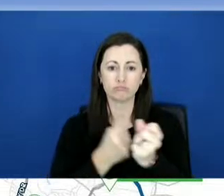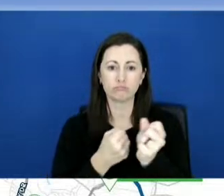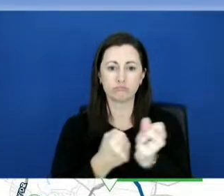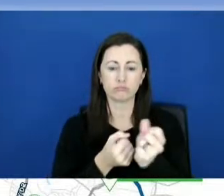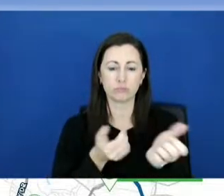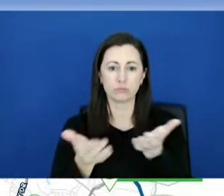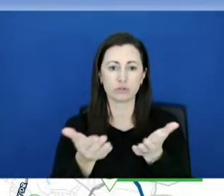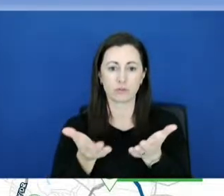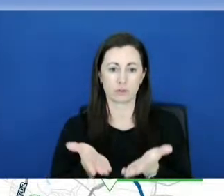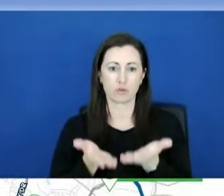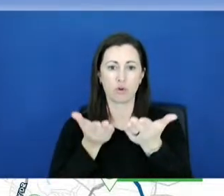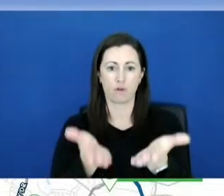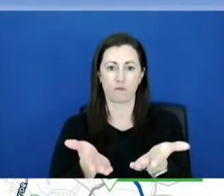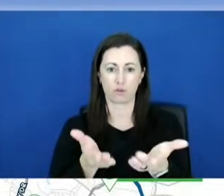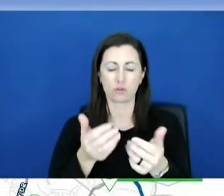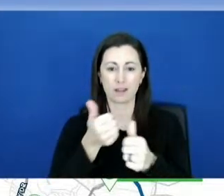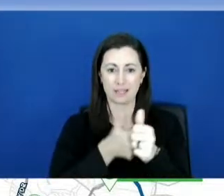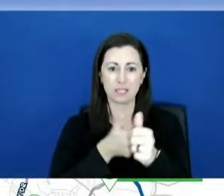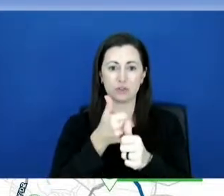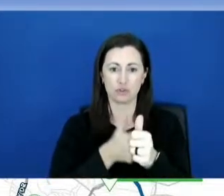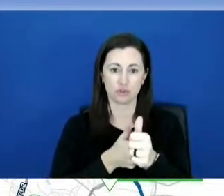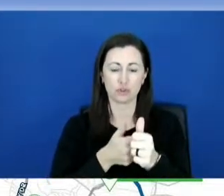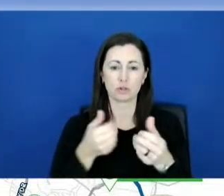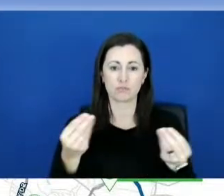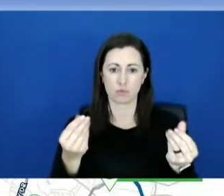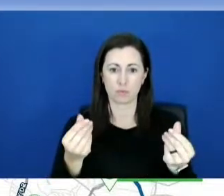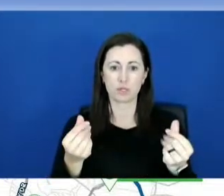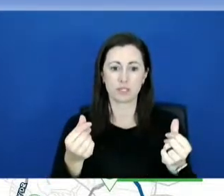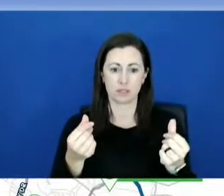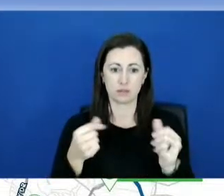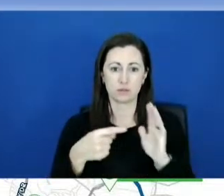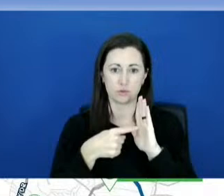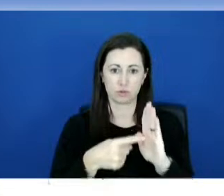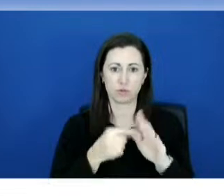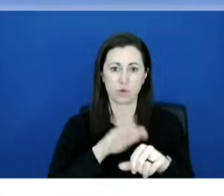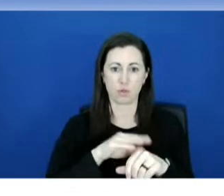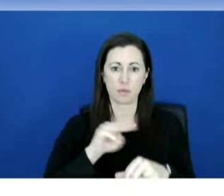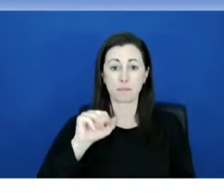AND AS I STATED, THERE ARE